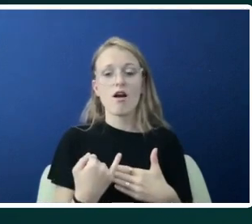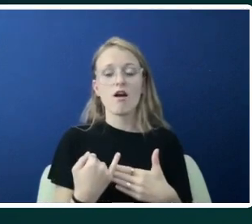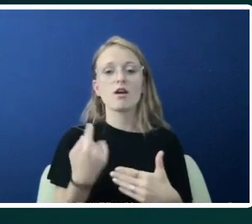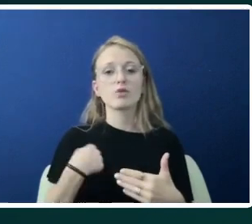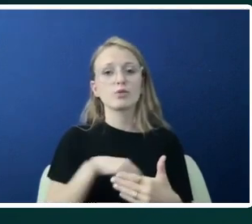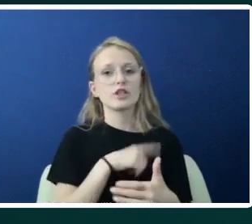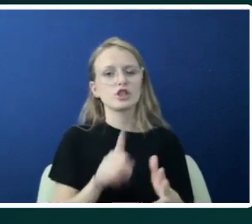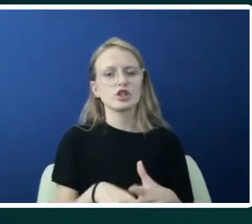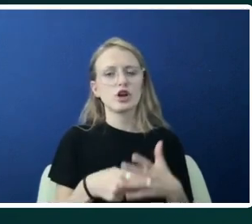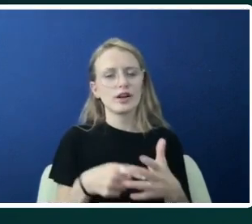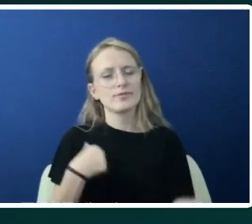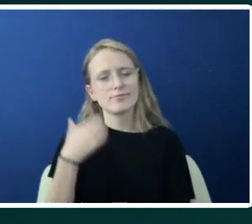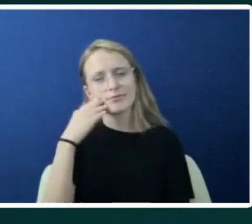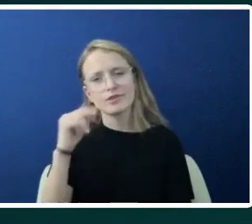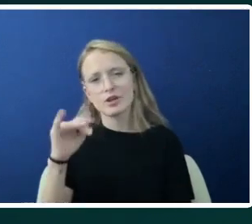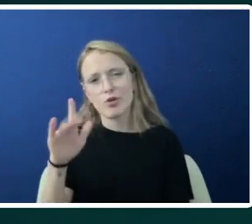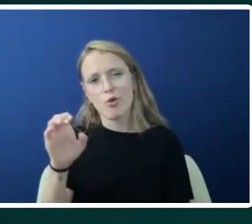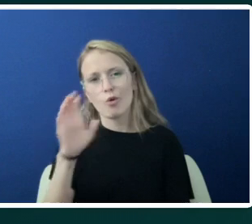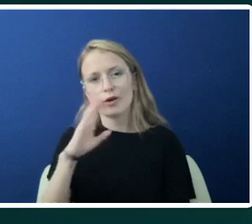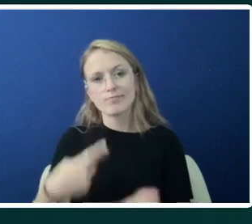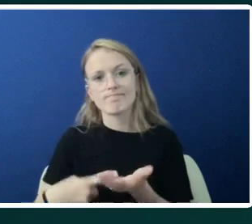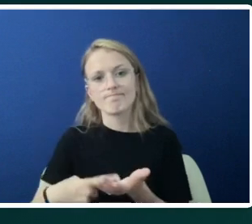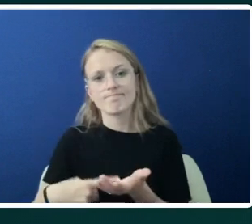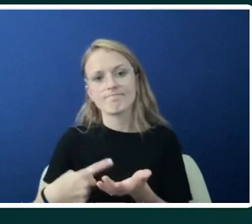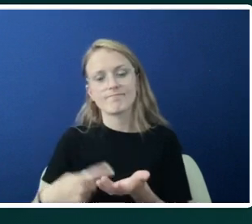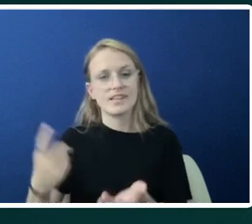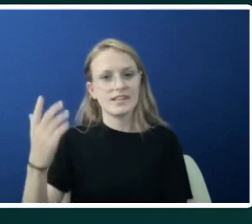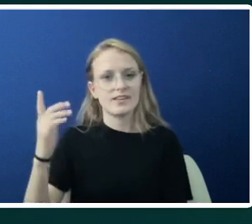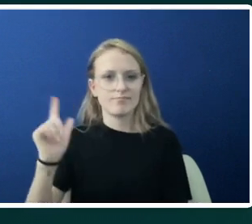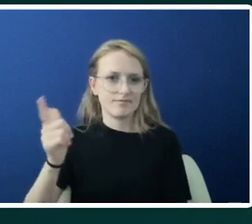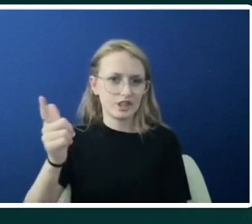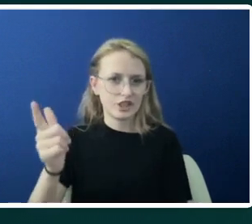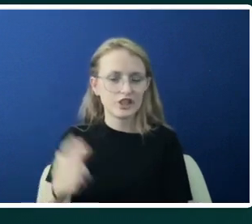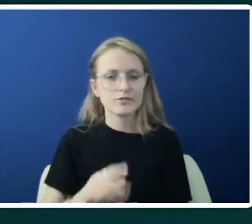Nicole will go into this a little bit later. But our very first, you know, kind of project where